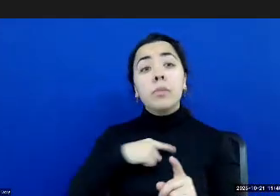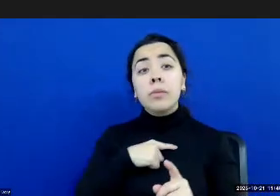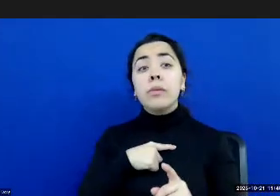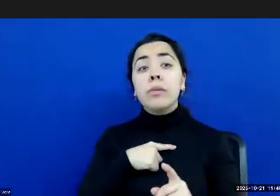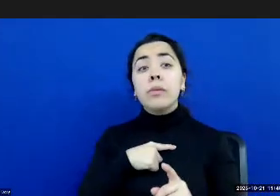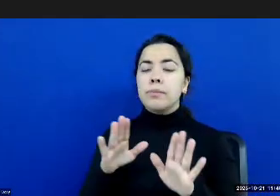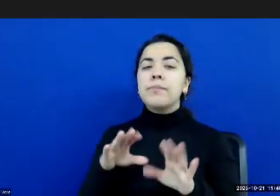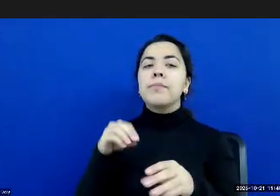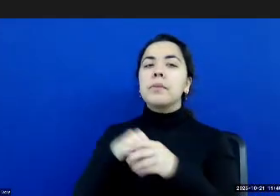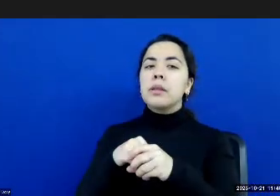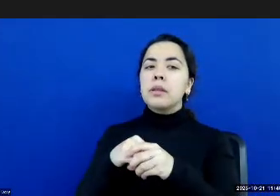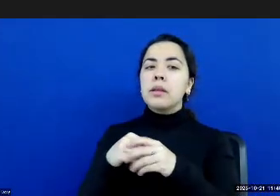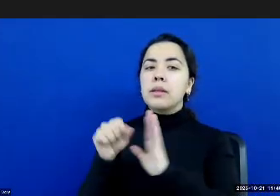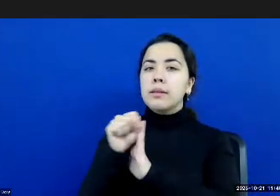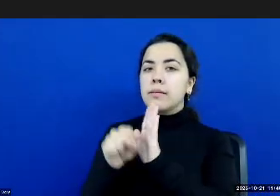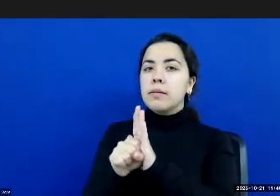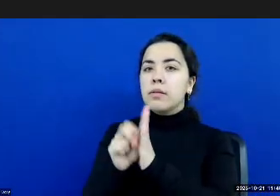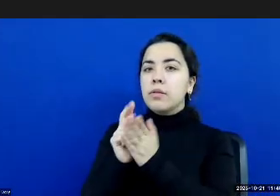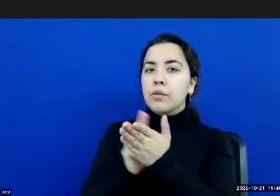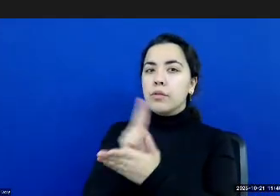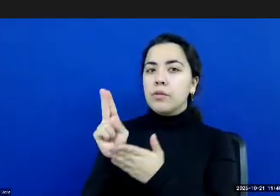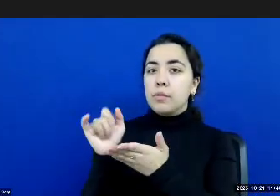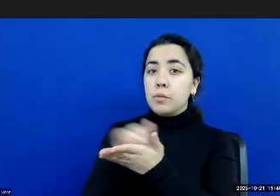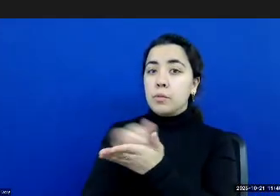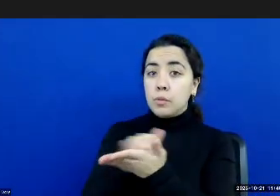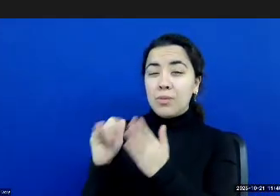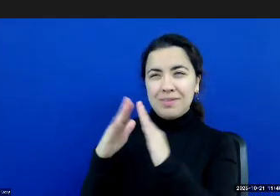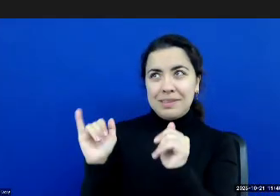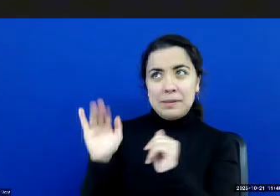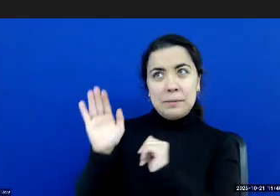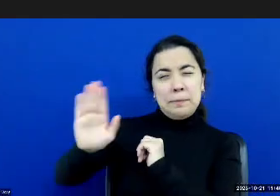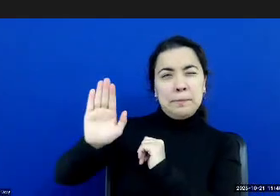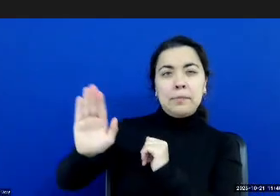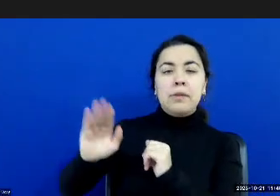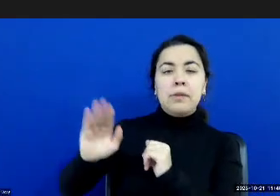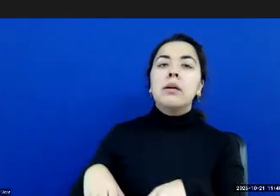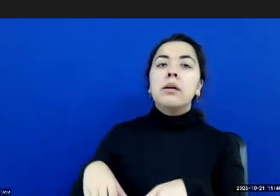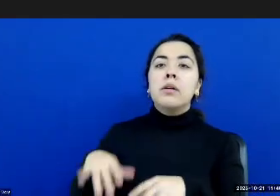Kathleen DeForest: But we… so, within the State University of New York system.